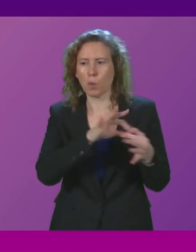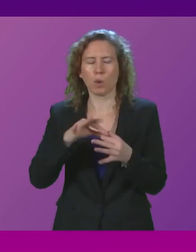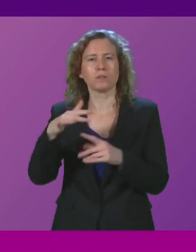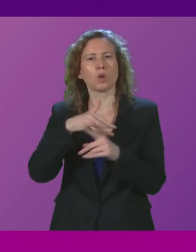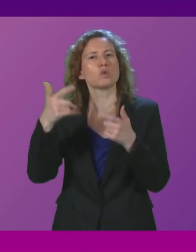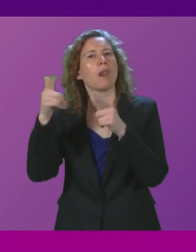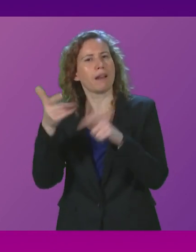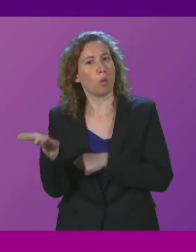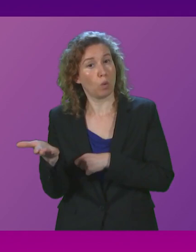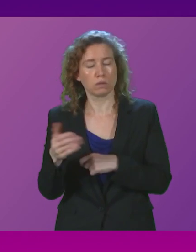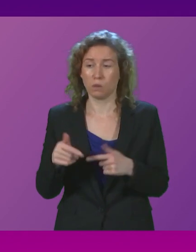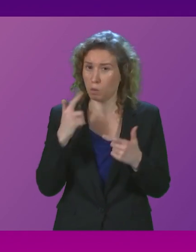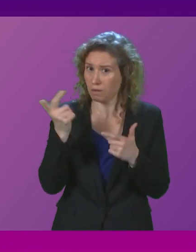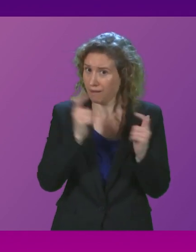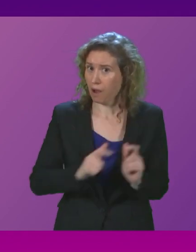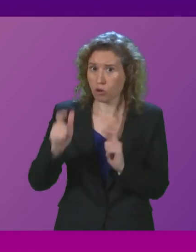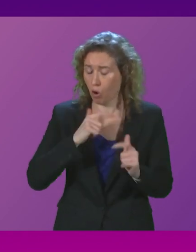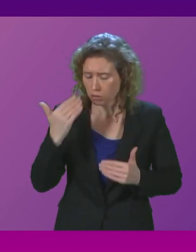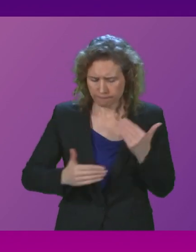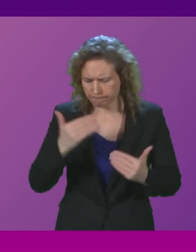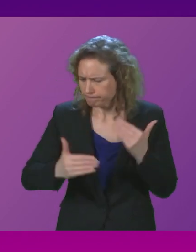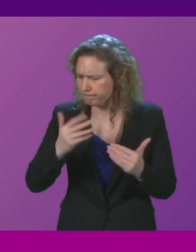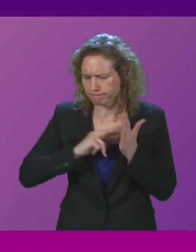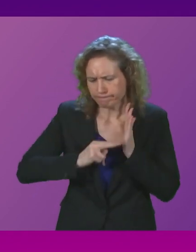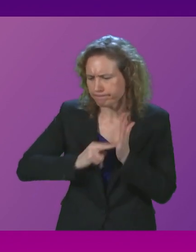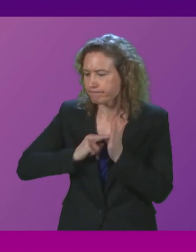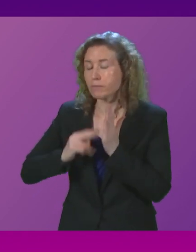We will continue to take all of those steps to make sure that we are playing our part